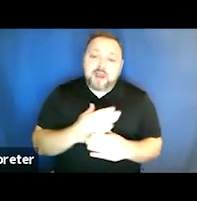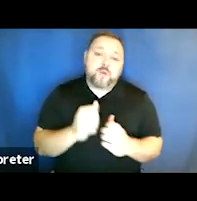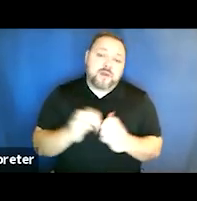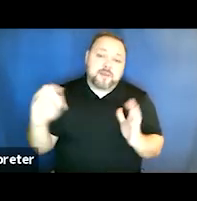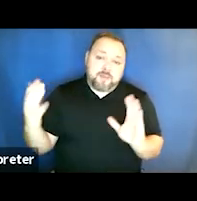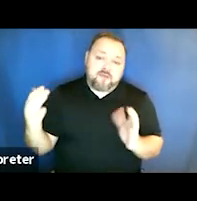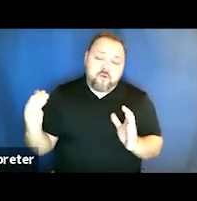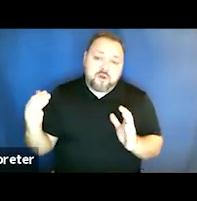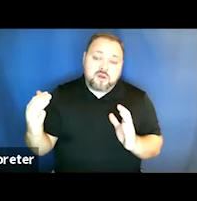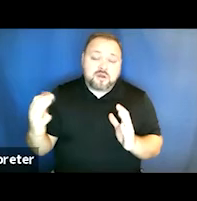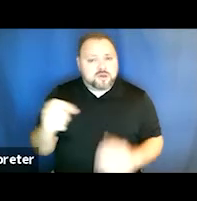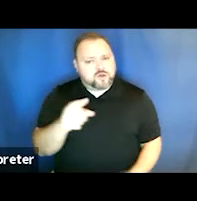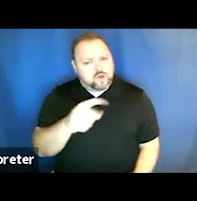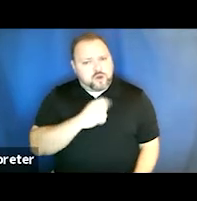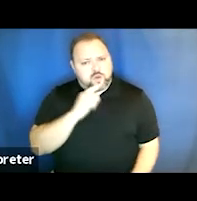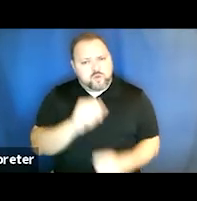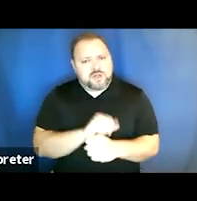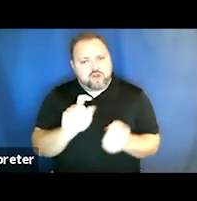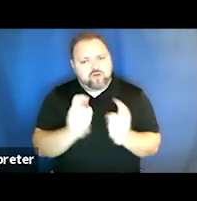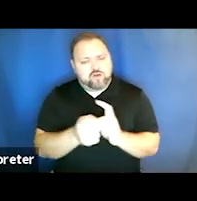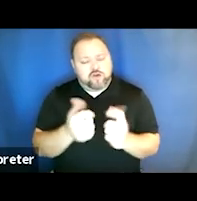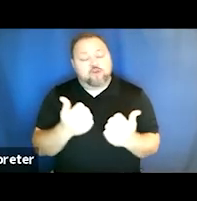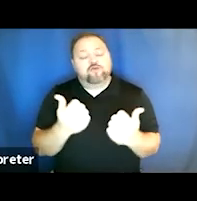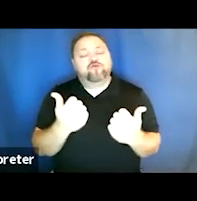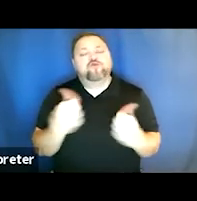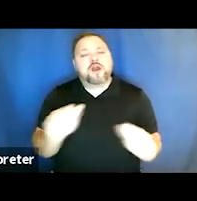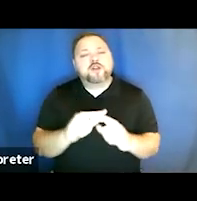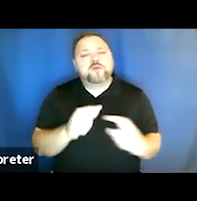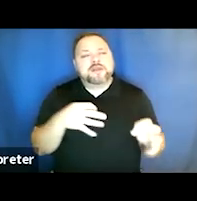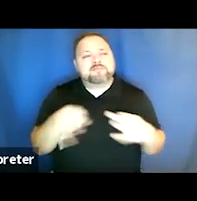so that you can really try to explain on different levels.